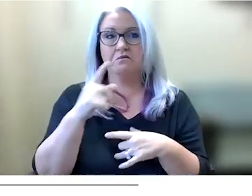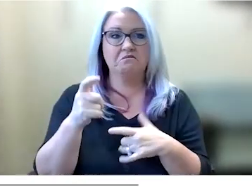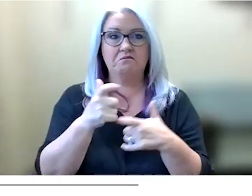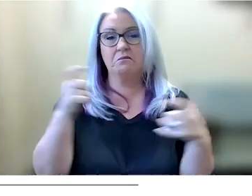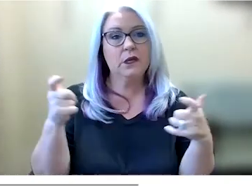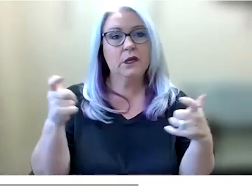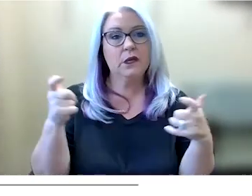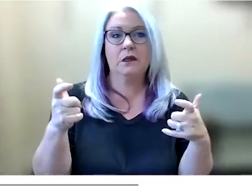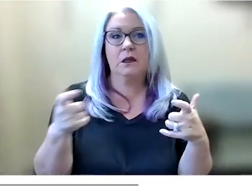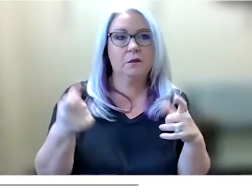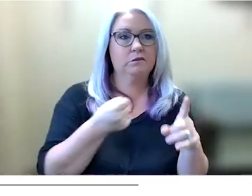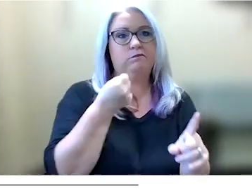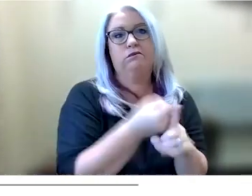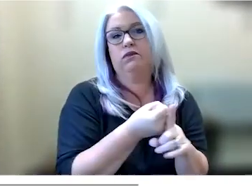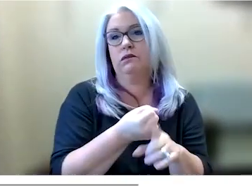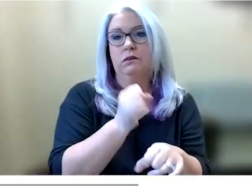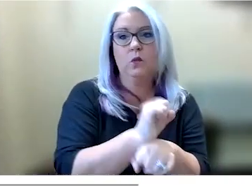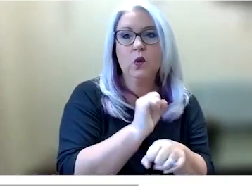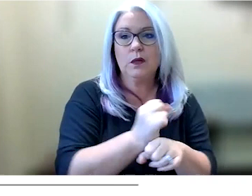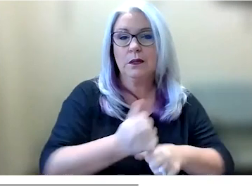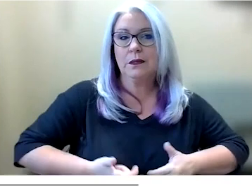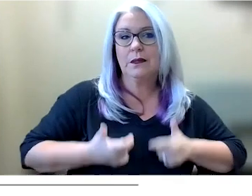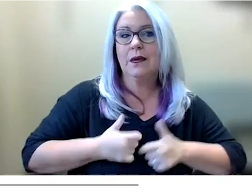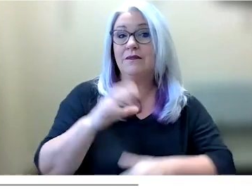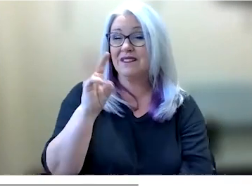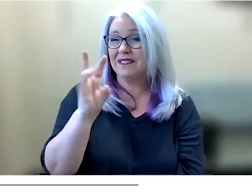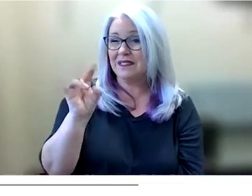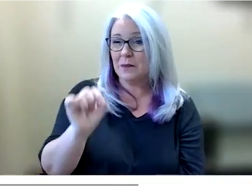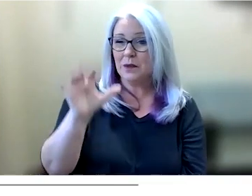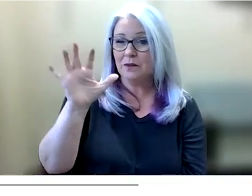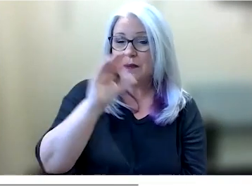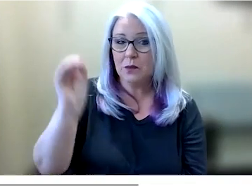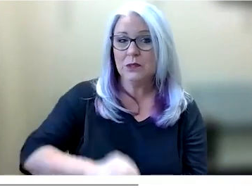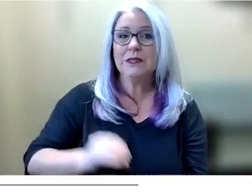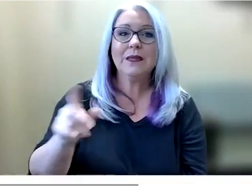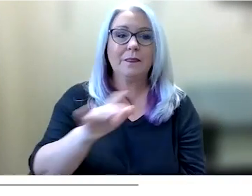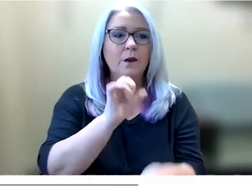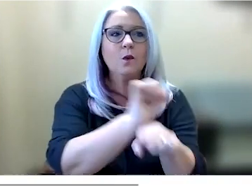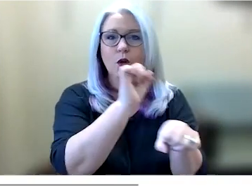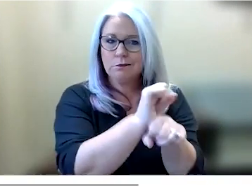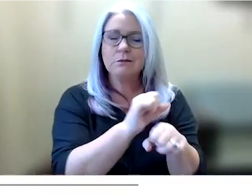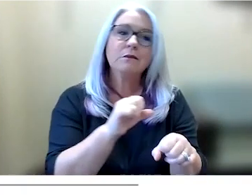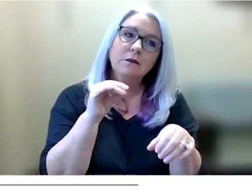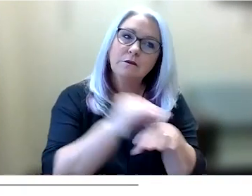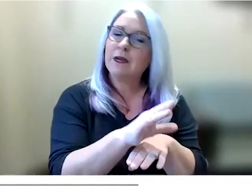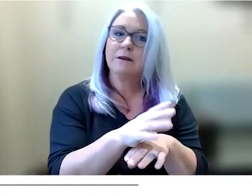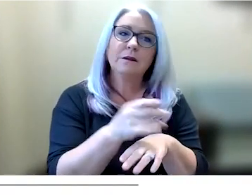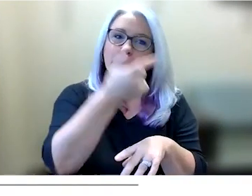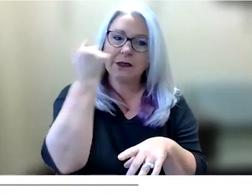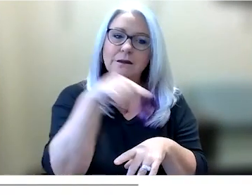survey that 67.5% of people with long COVID had their work affected due to their illness. Majority requiring a reduced